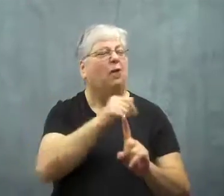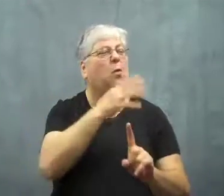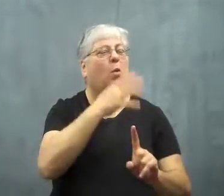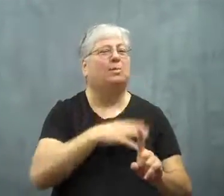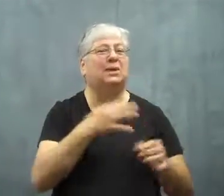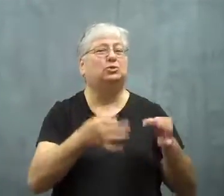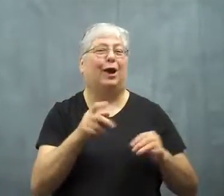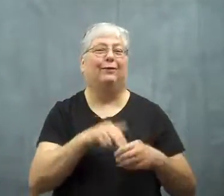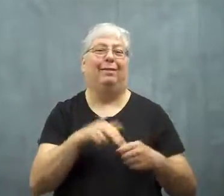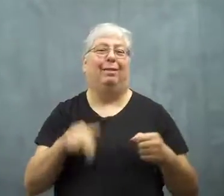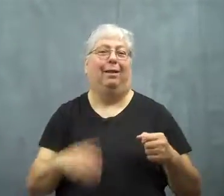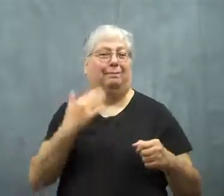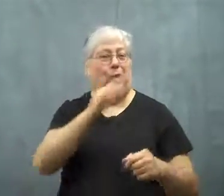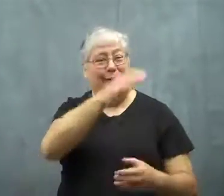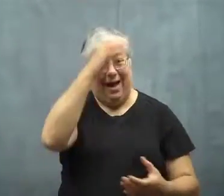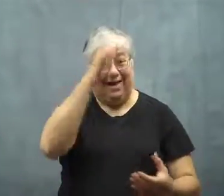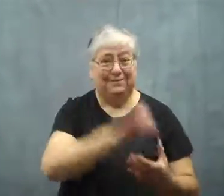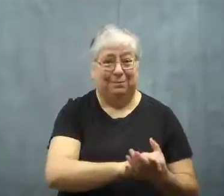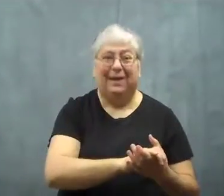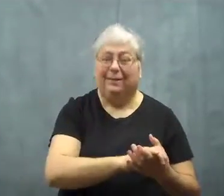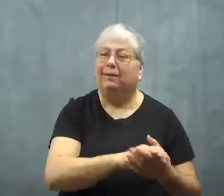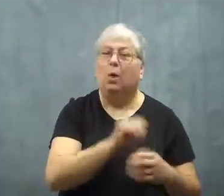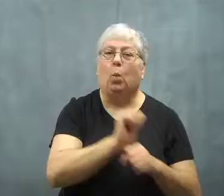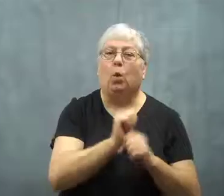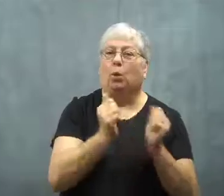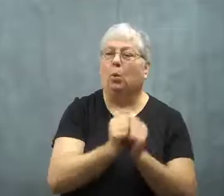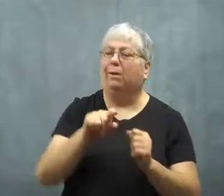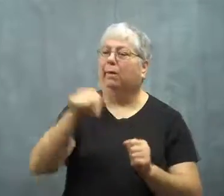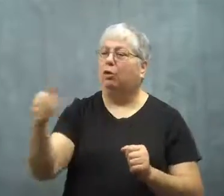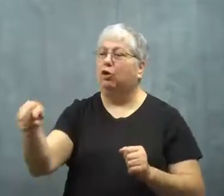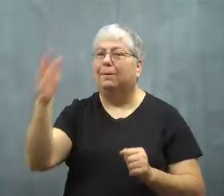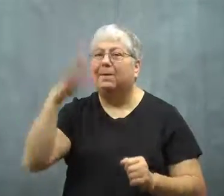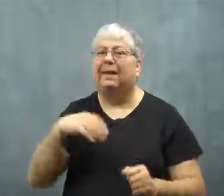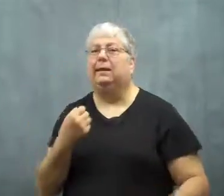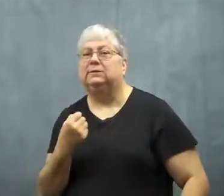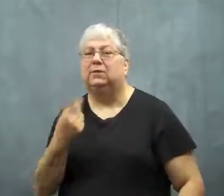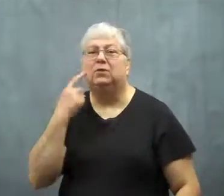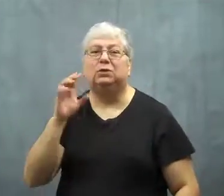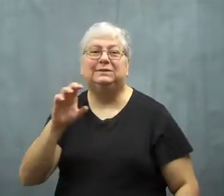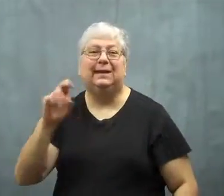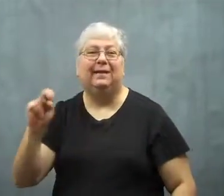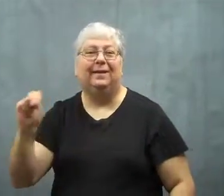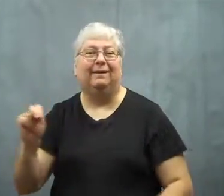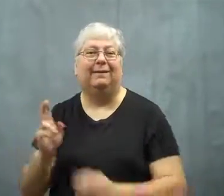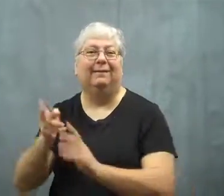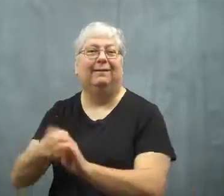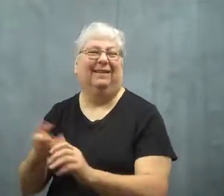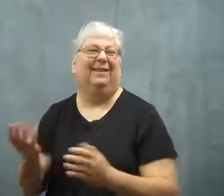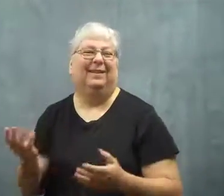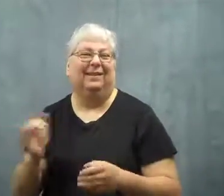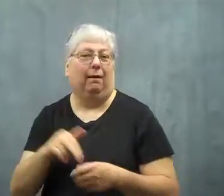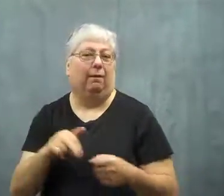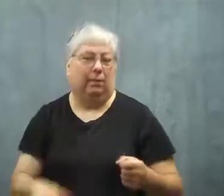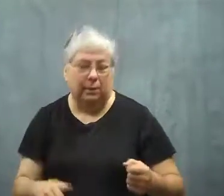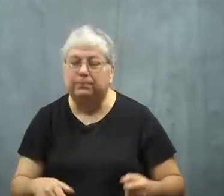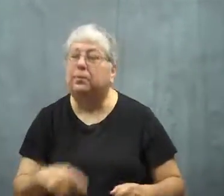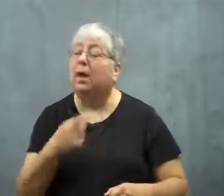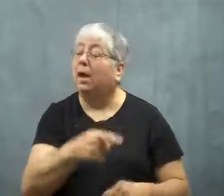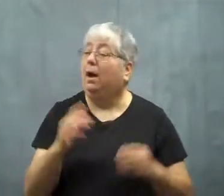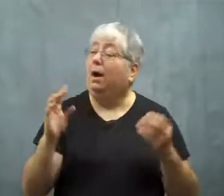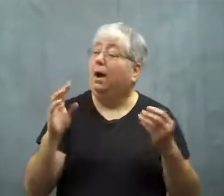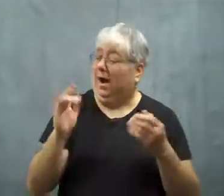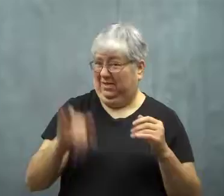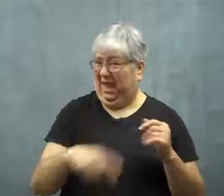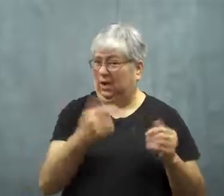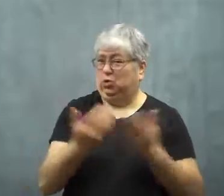The previous judge recused herself because her husband works with